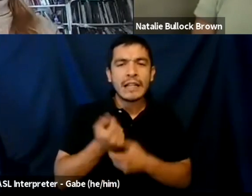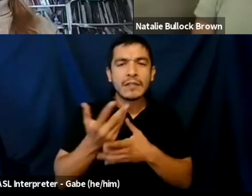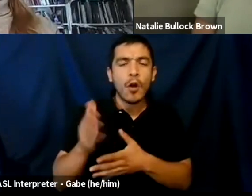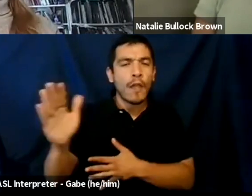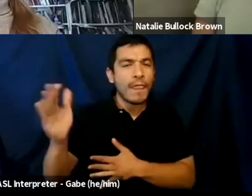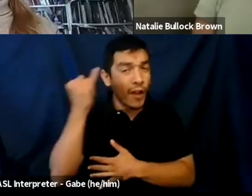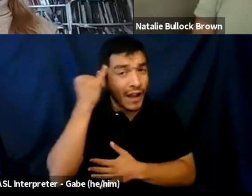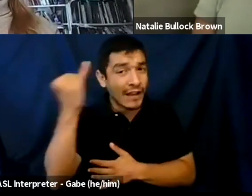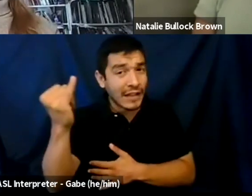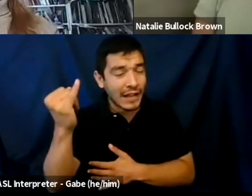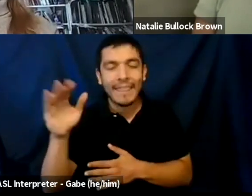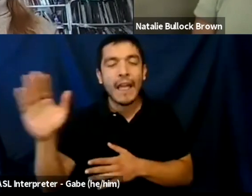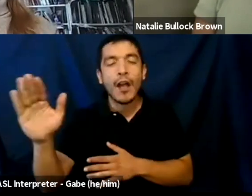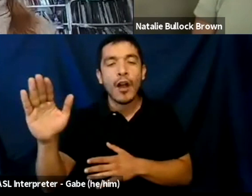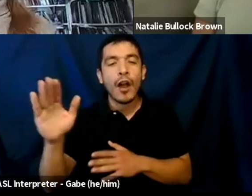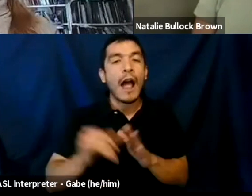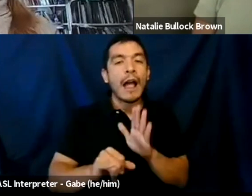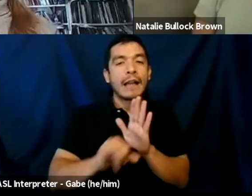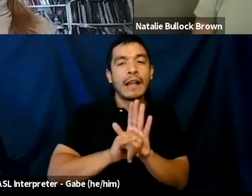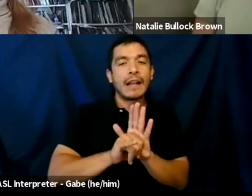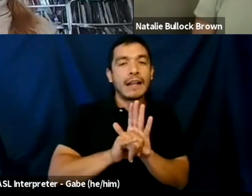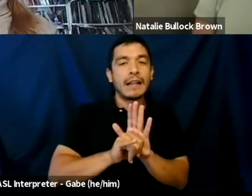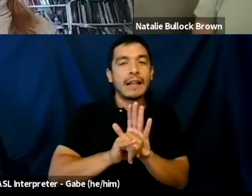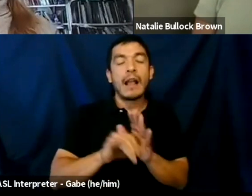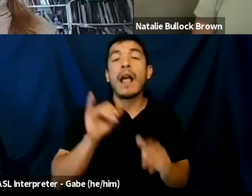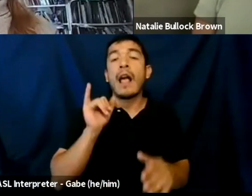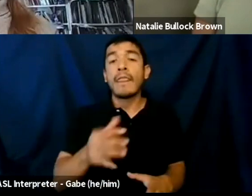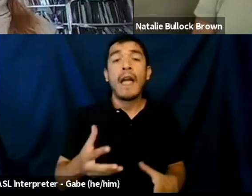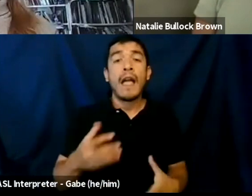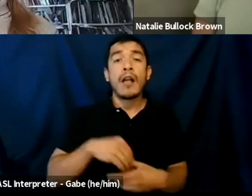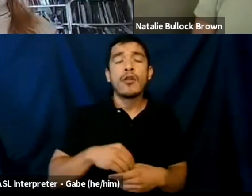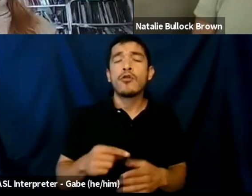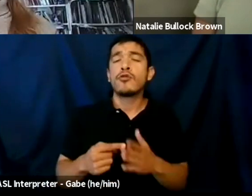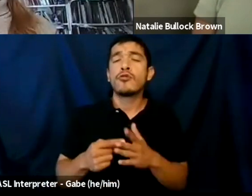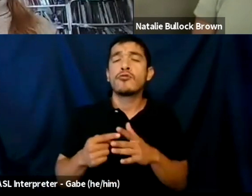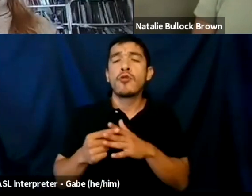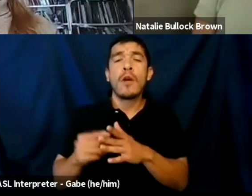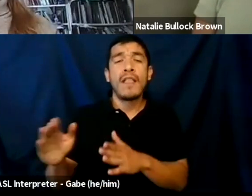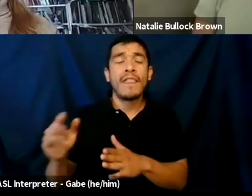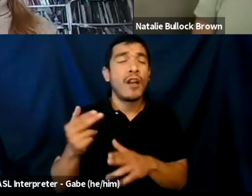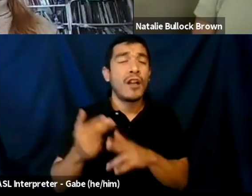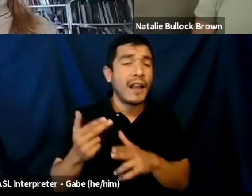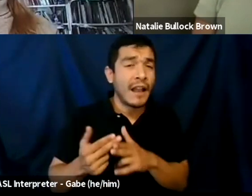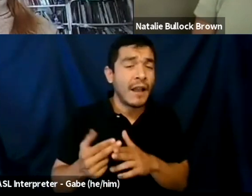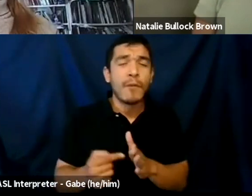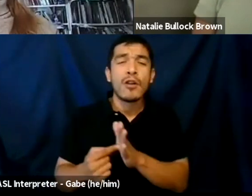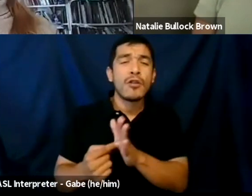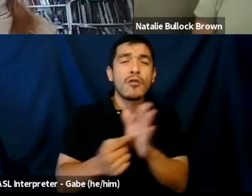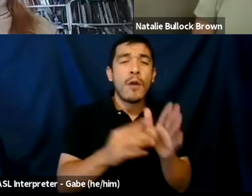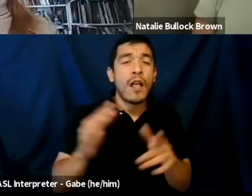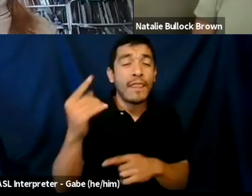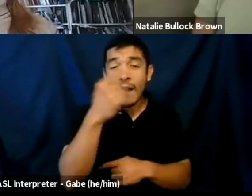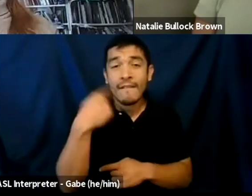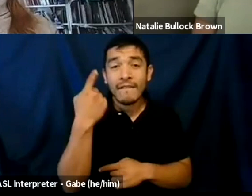And that included showing their names, showing their faces, tattoos, or other markings,